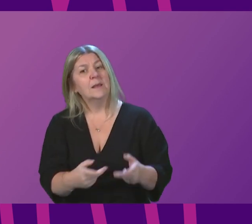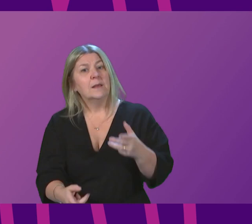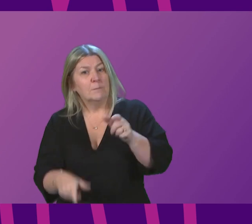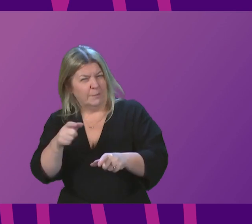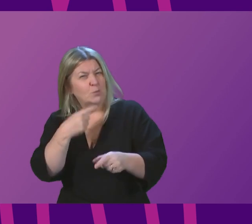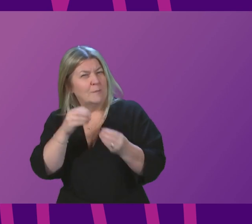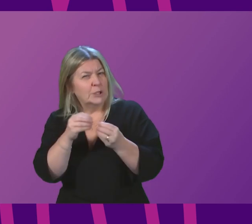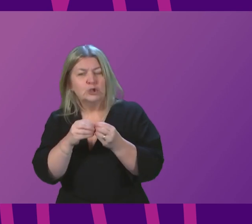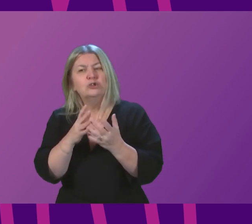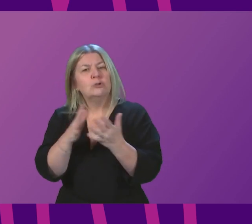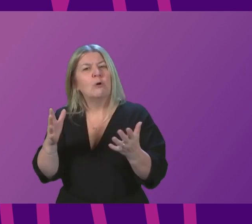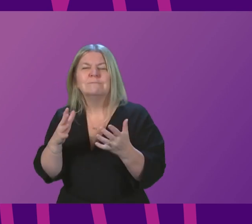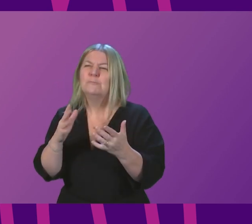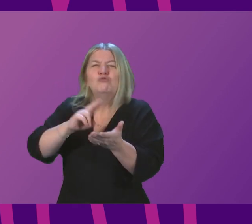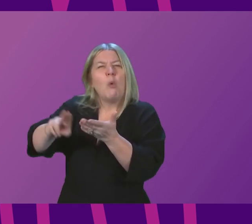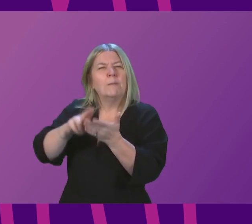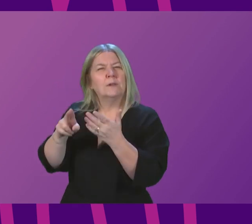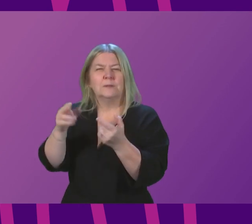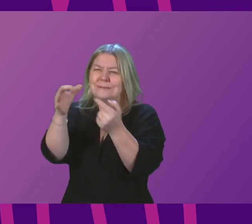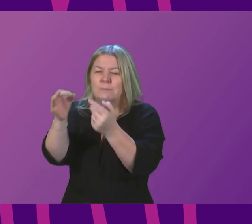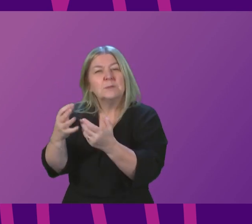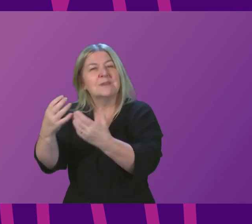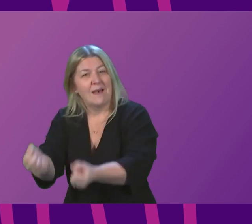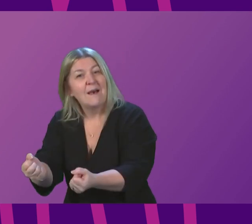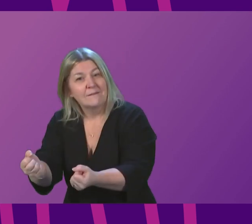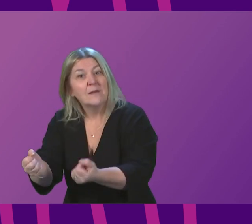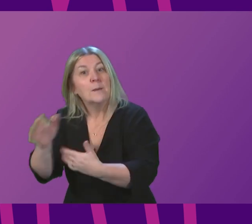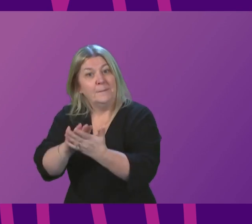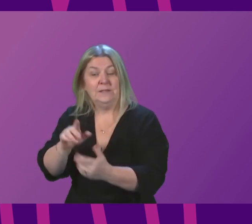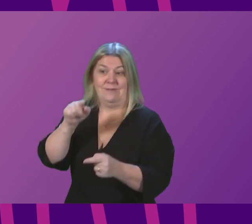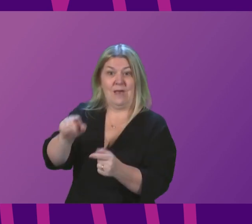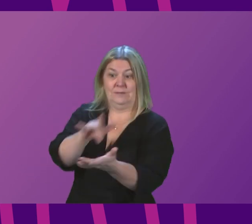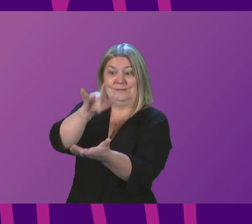centres will be the way in which we can get patients on the most urgent of pathways, specifically